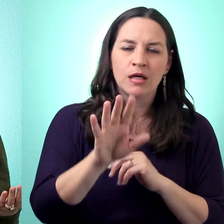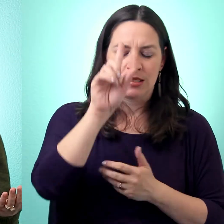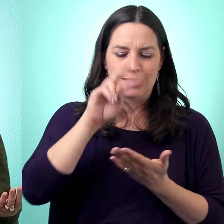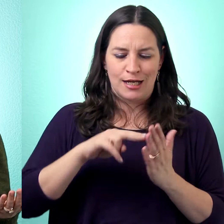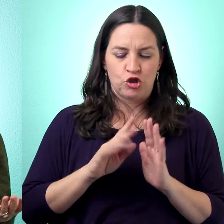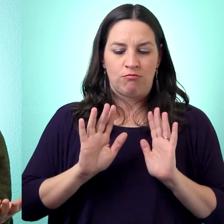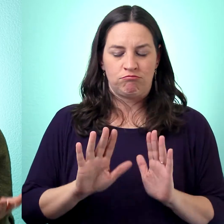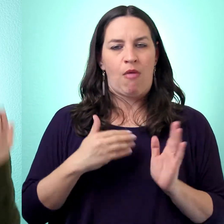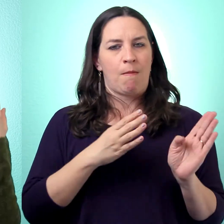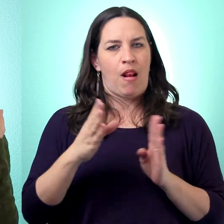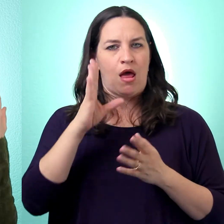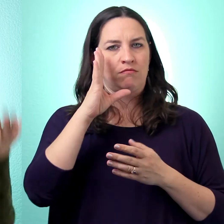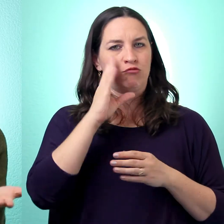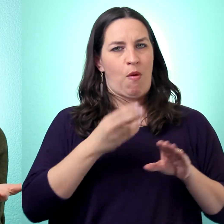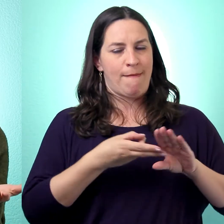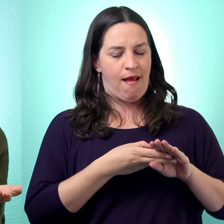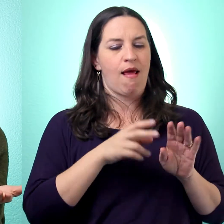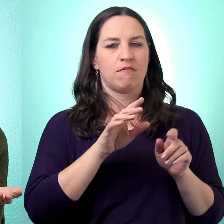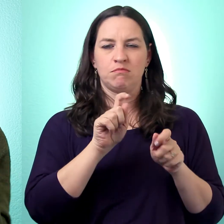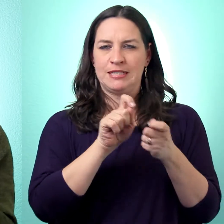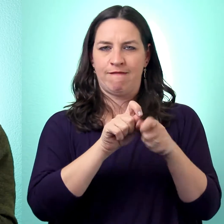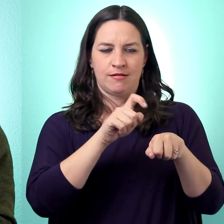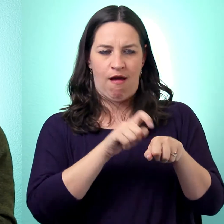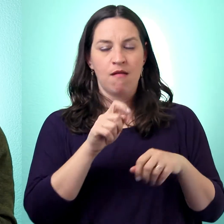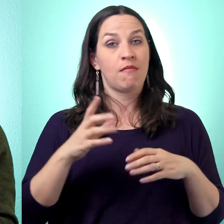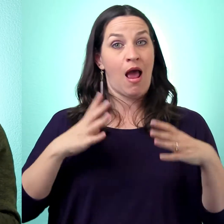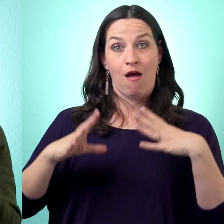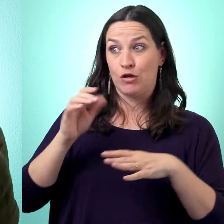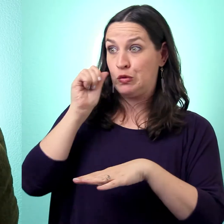ahead of time that you're going to go to bed at a specific time and you're going to lay out your outfit